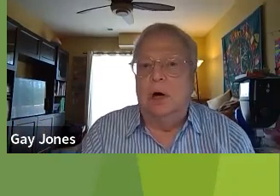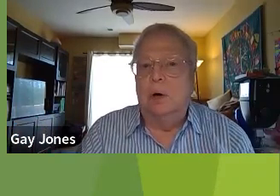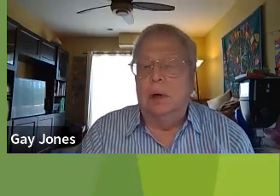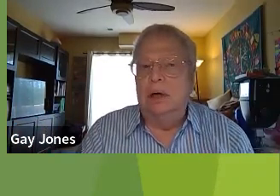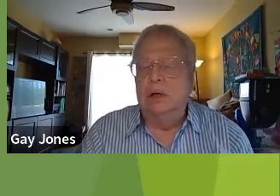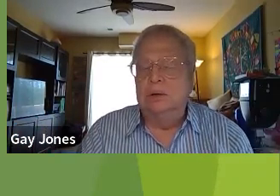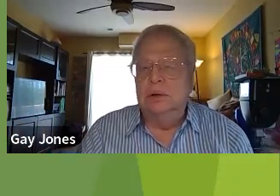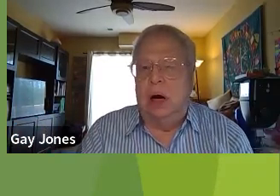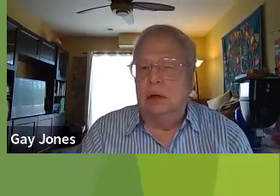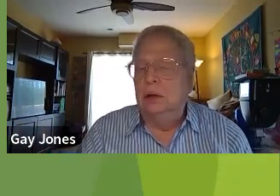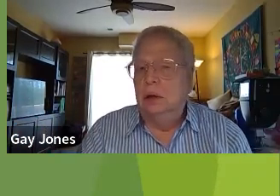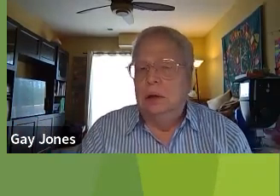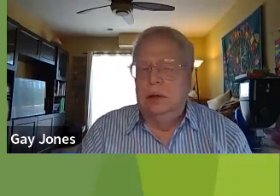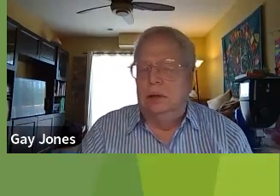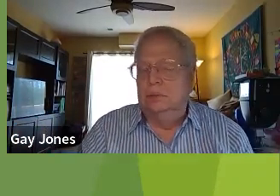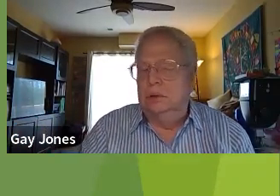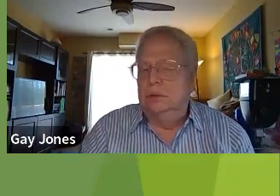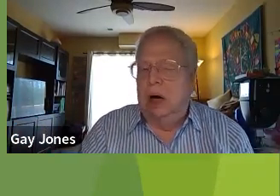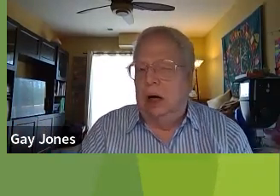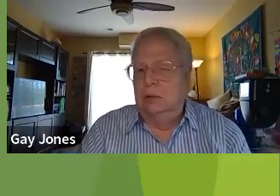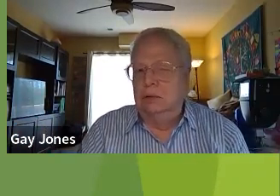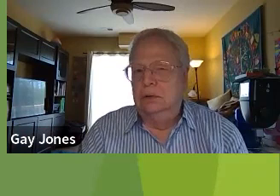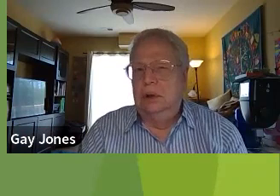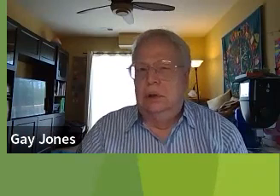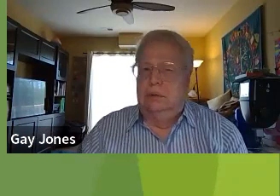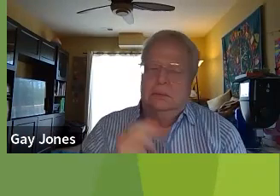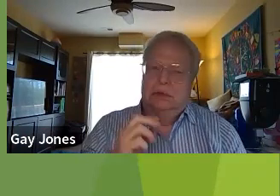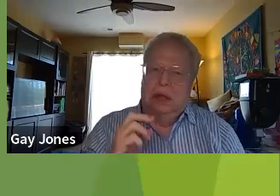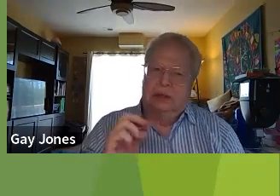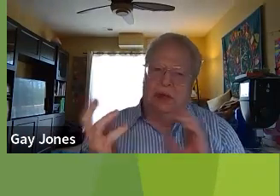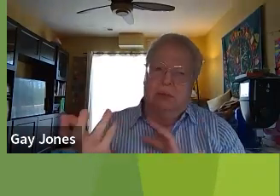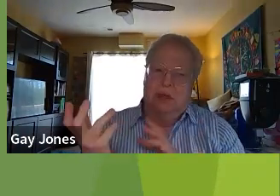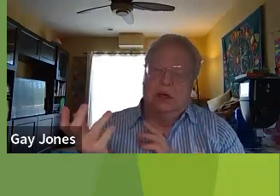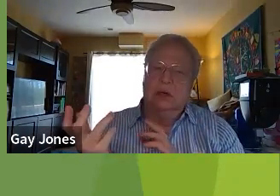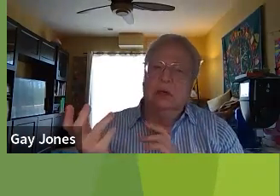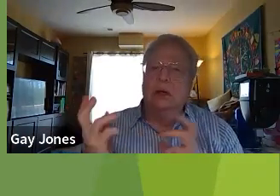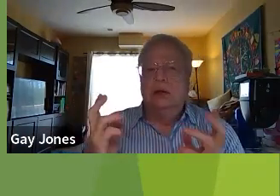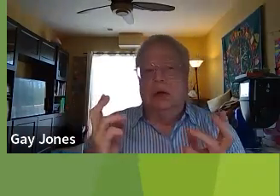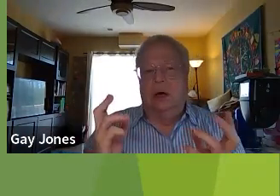So it's not the same thing.